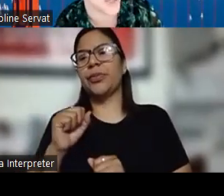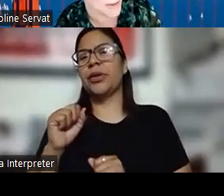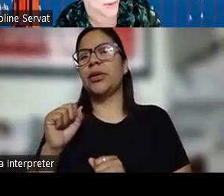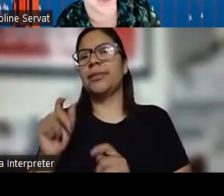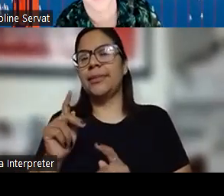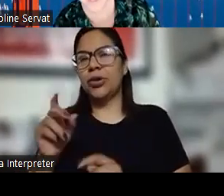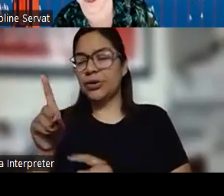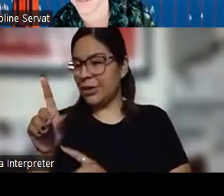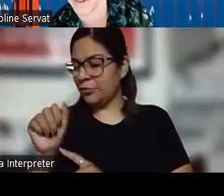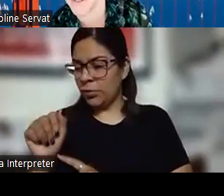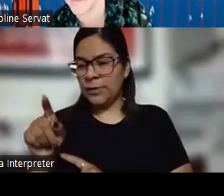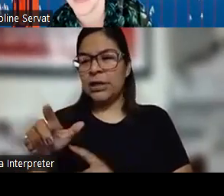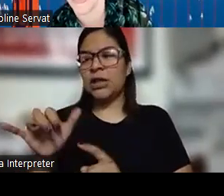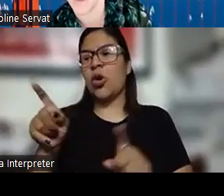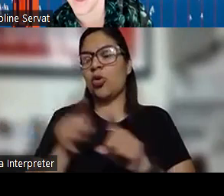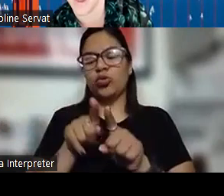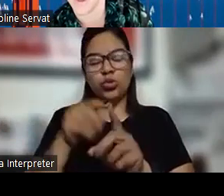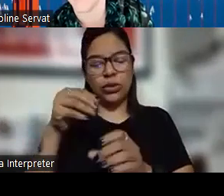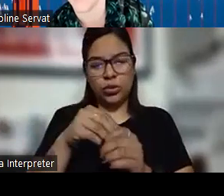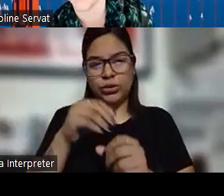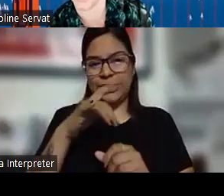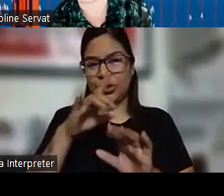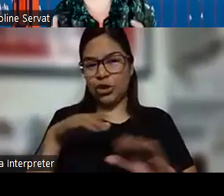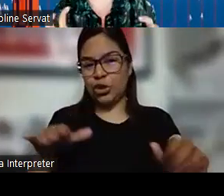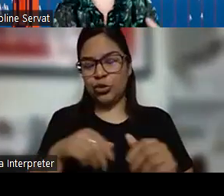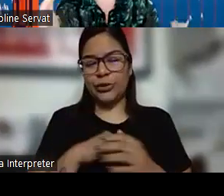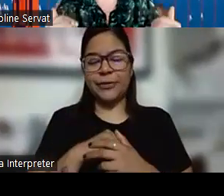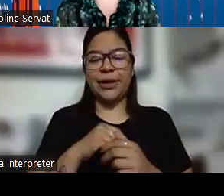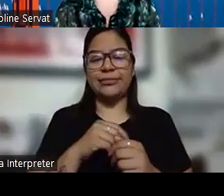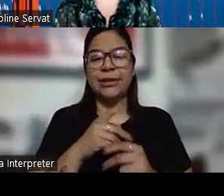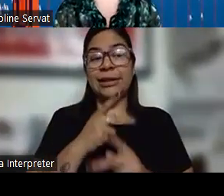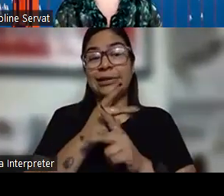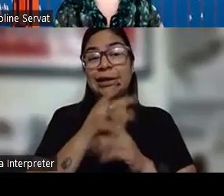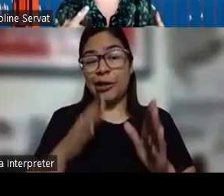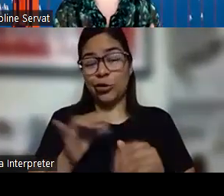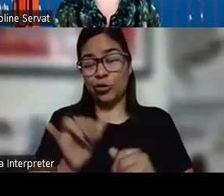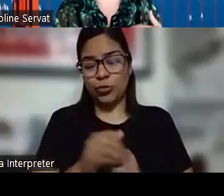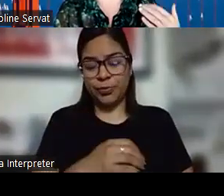Youth Of course and caregivers um so as part of that a preep would be really a value Val ating the